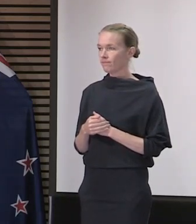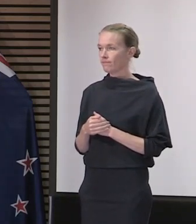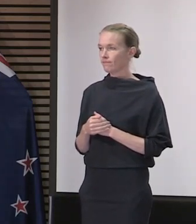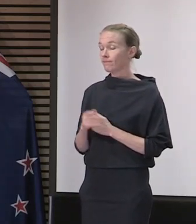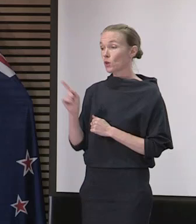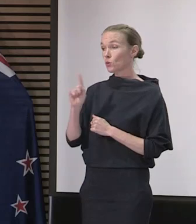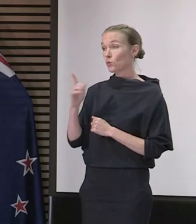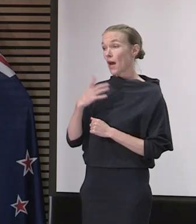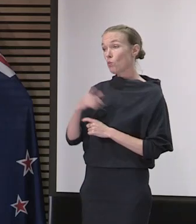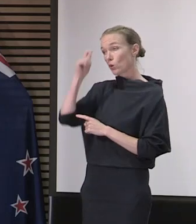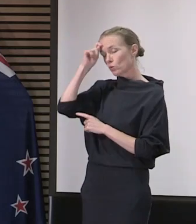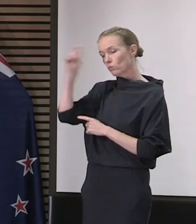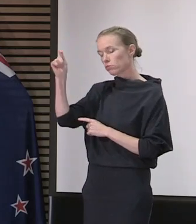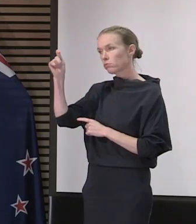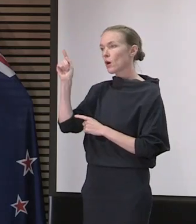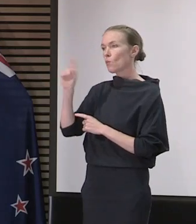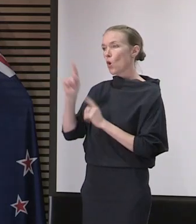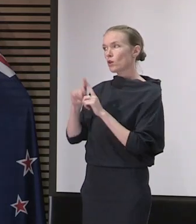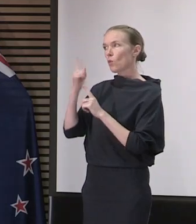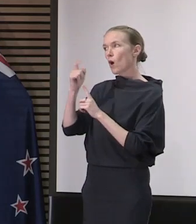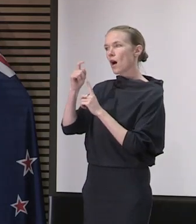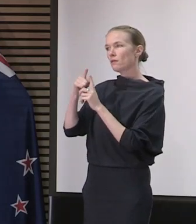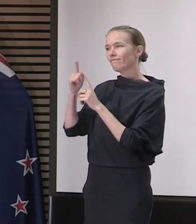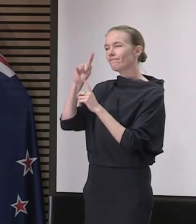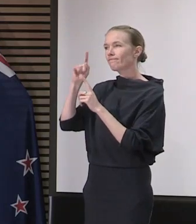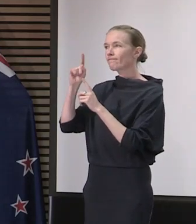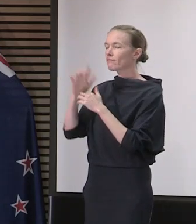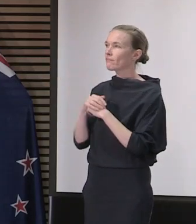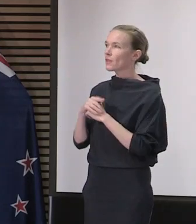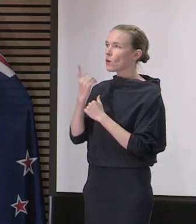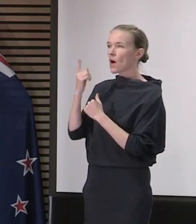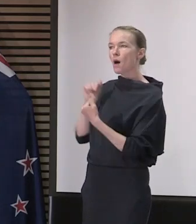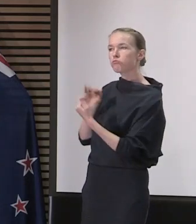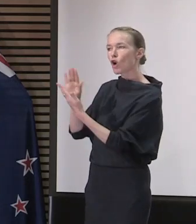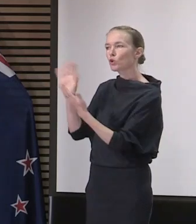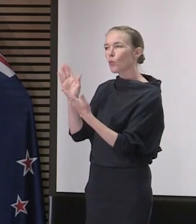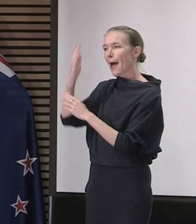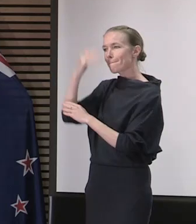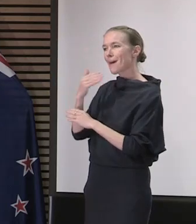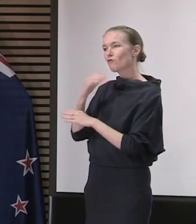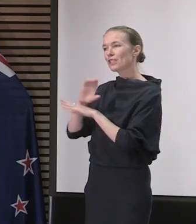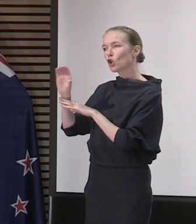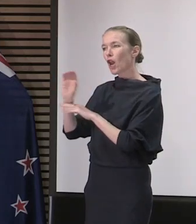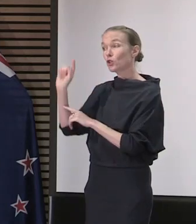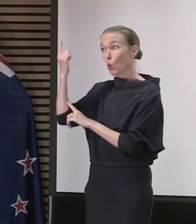want to commend the work on an initiative involving students